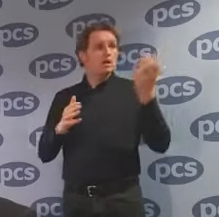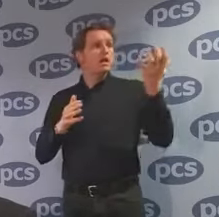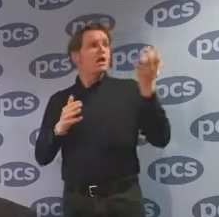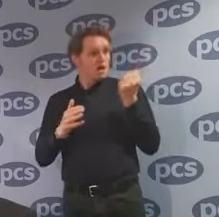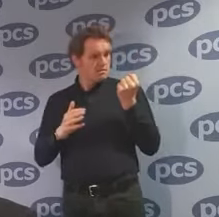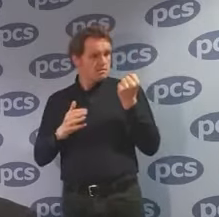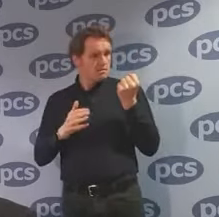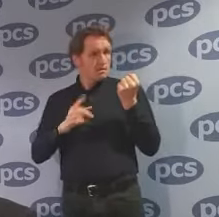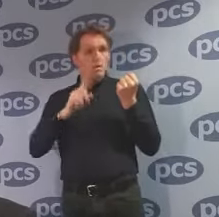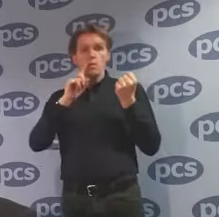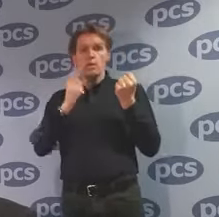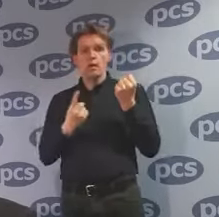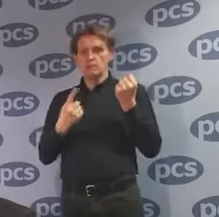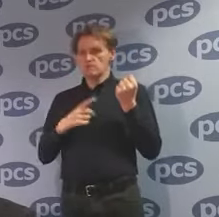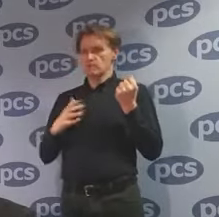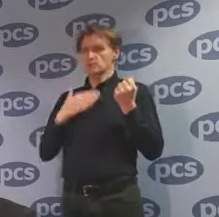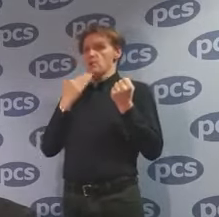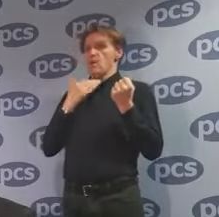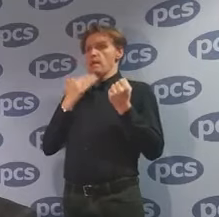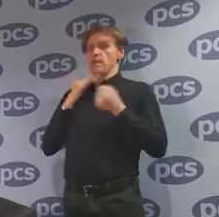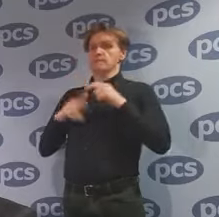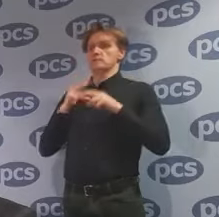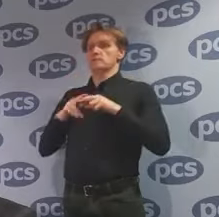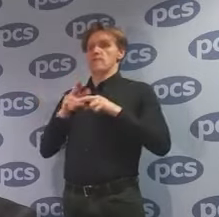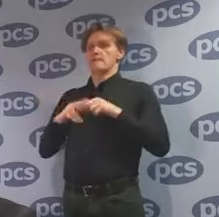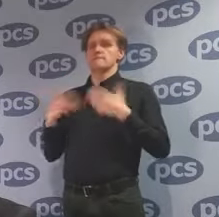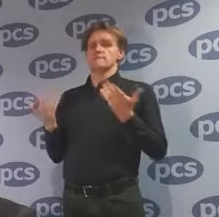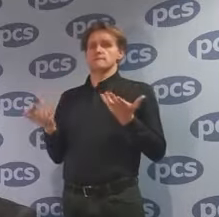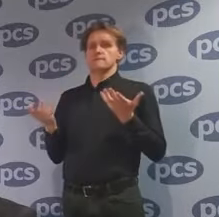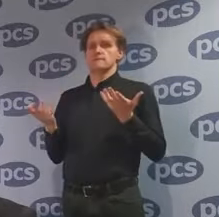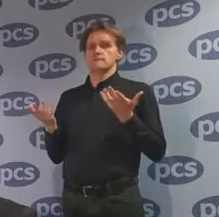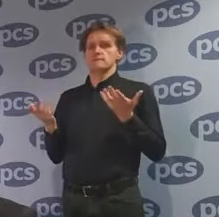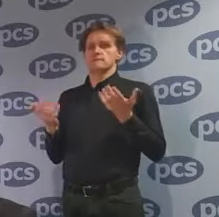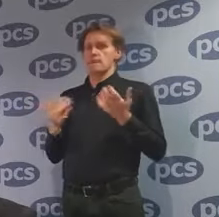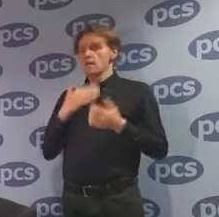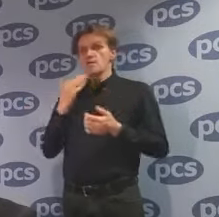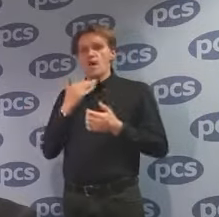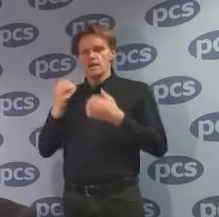staff to collect them but also we don't have the laws tight enough to stop